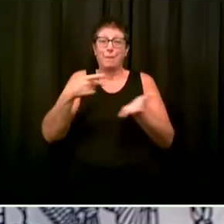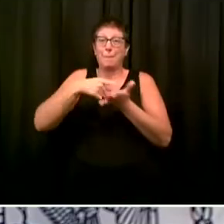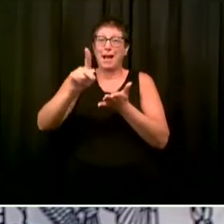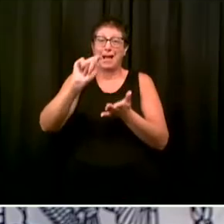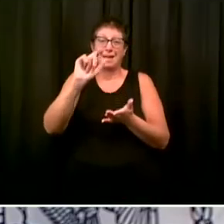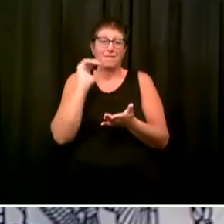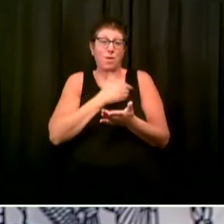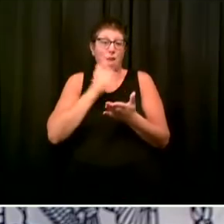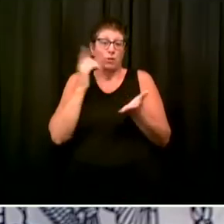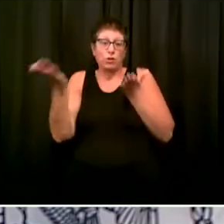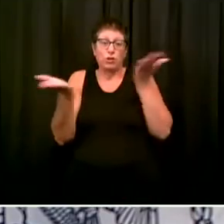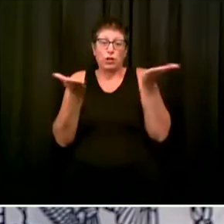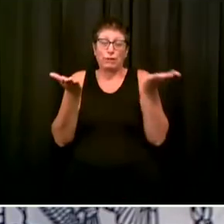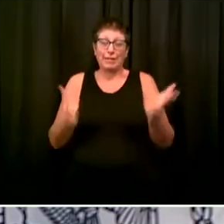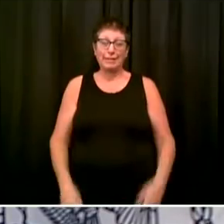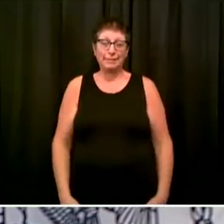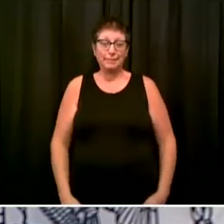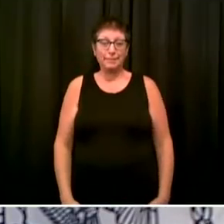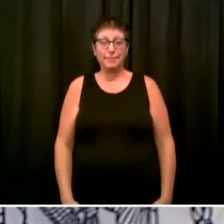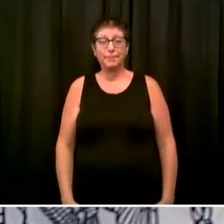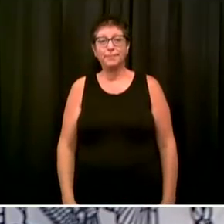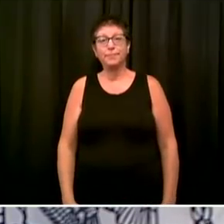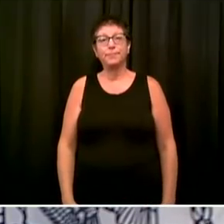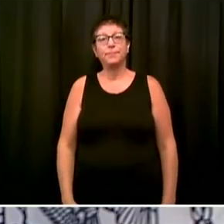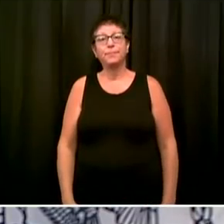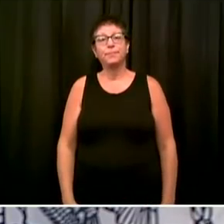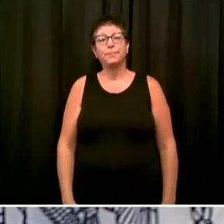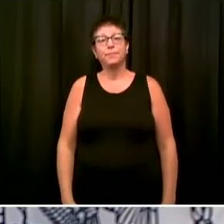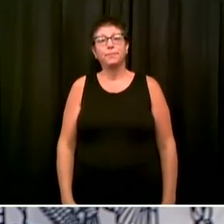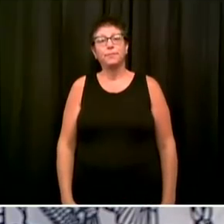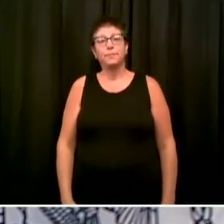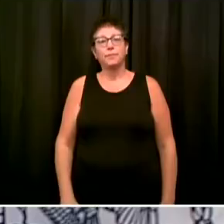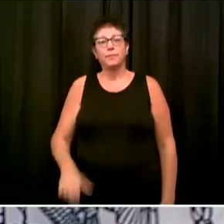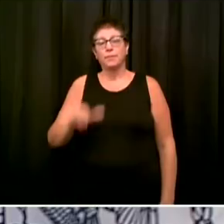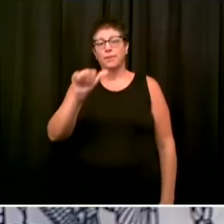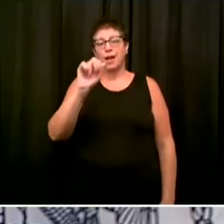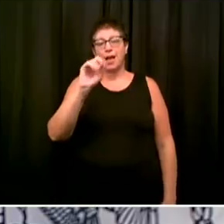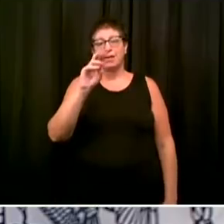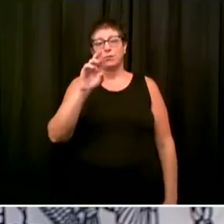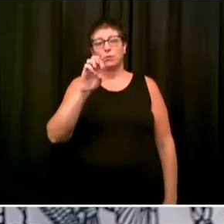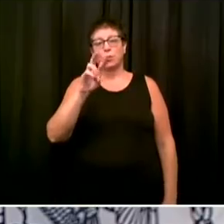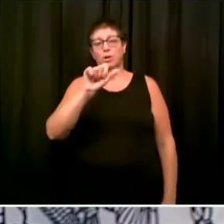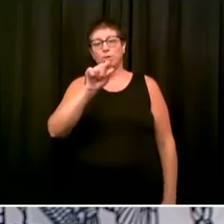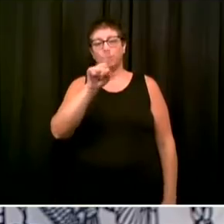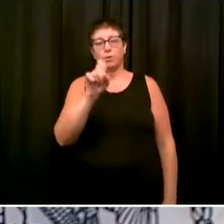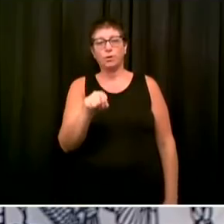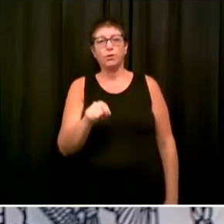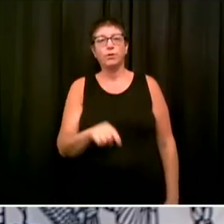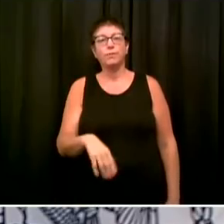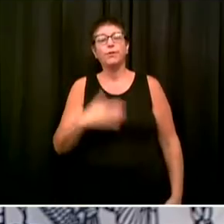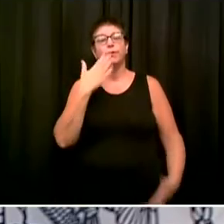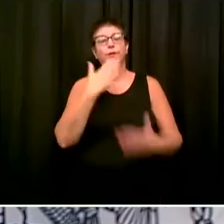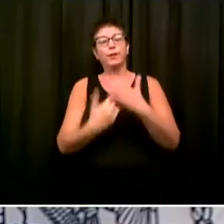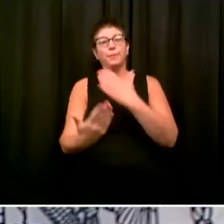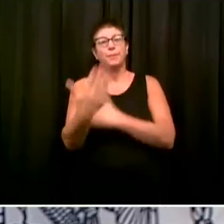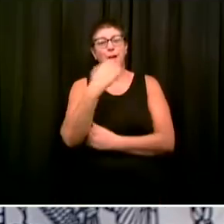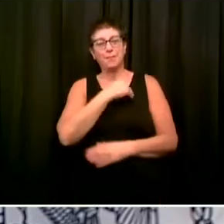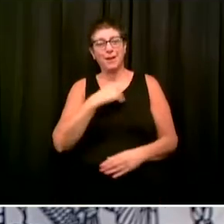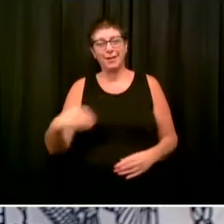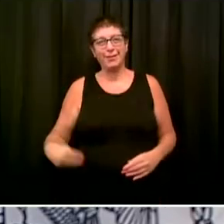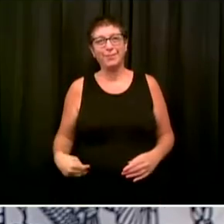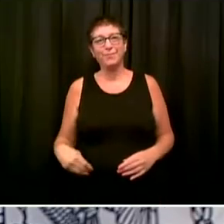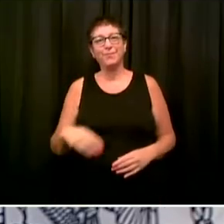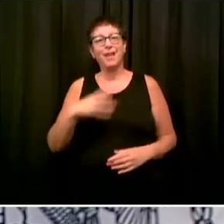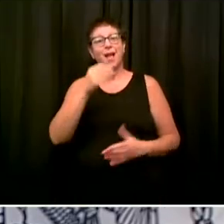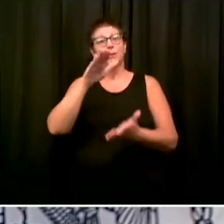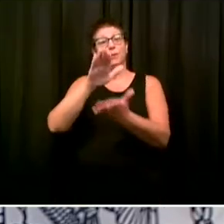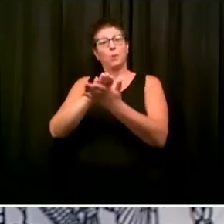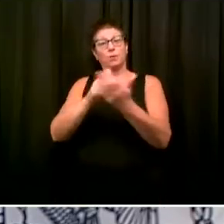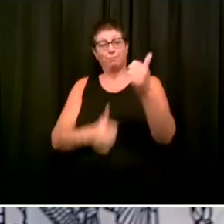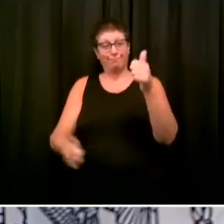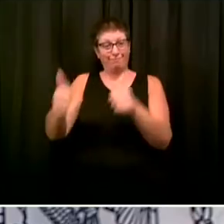PEOPLE OF THE CITY.